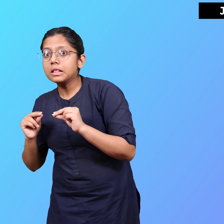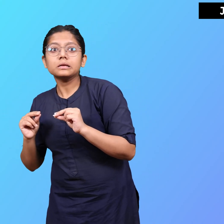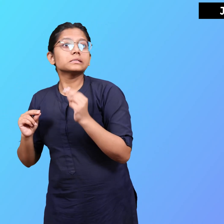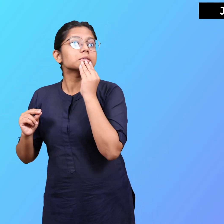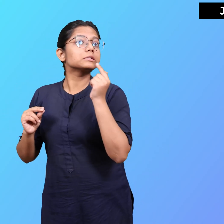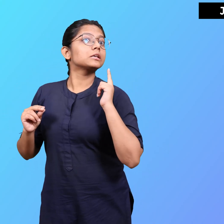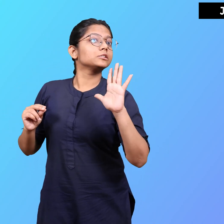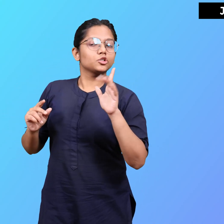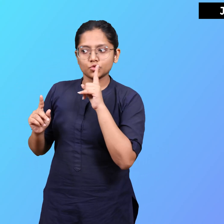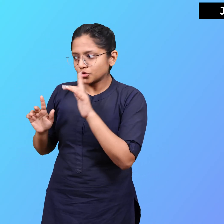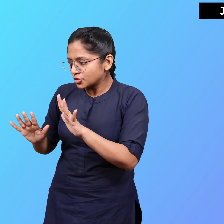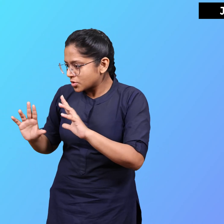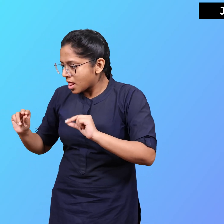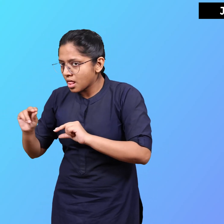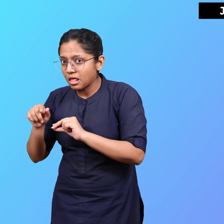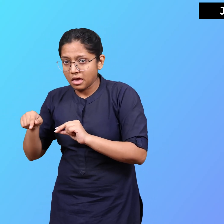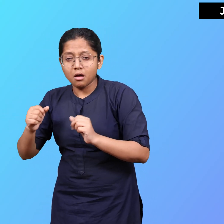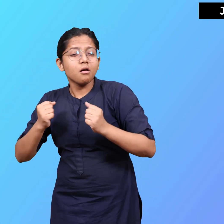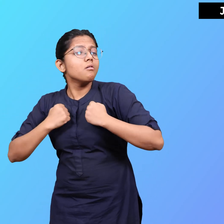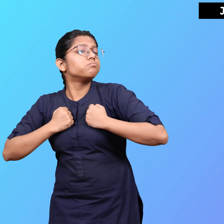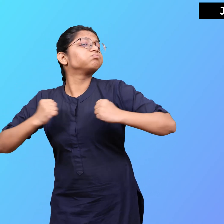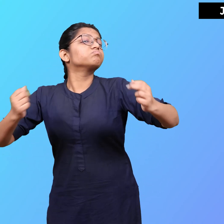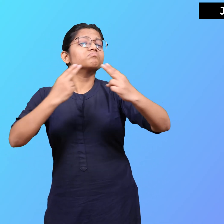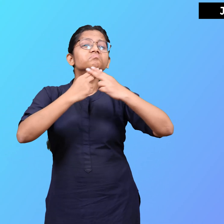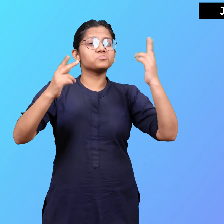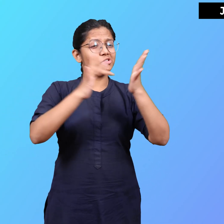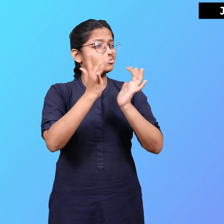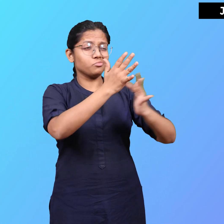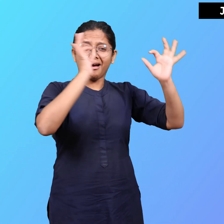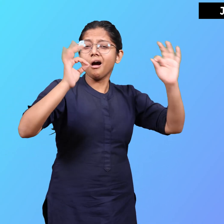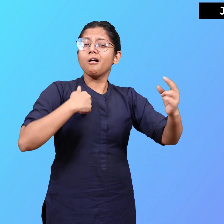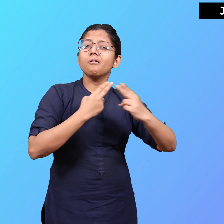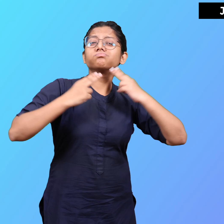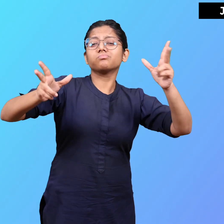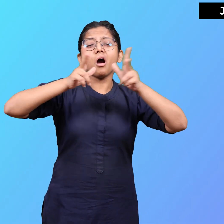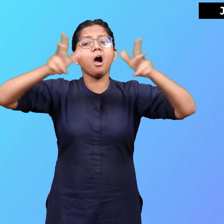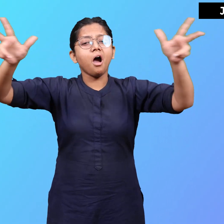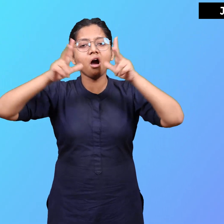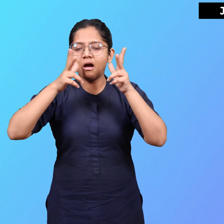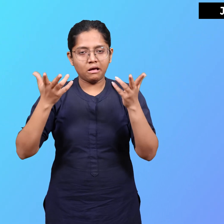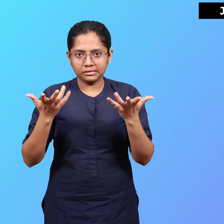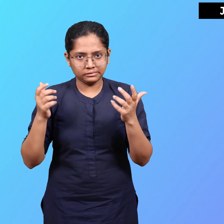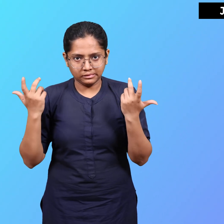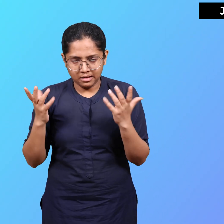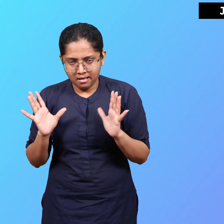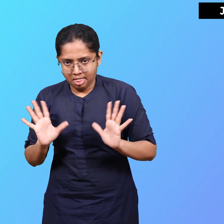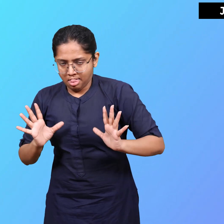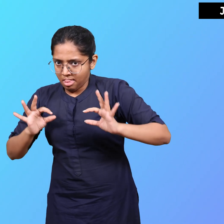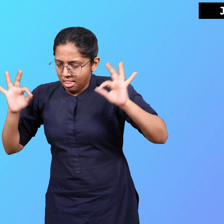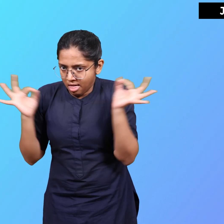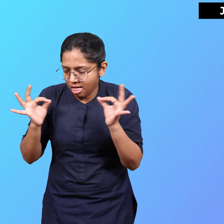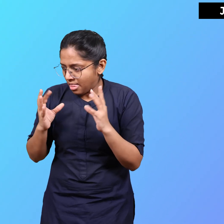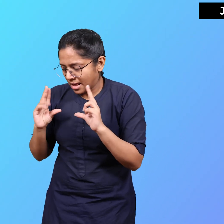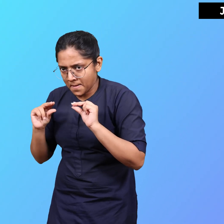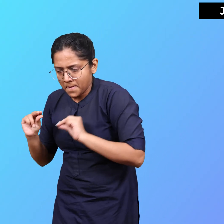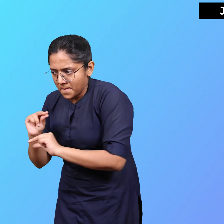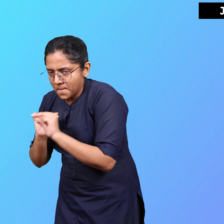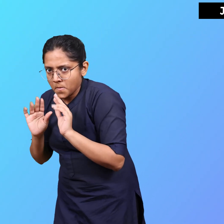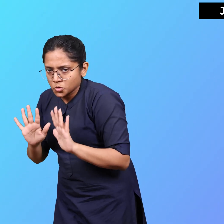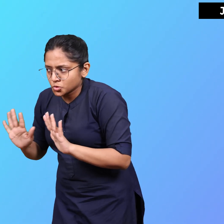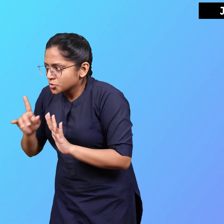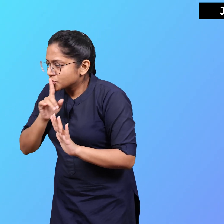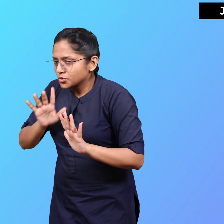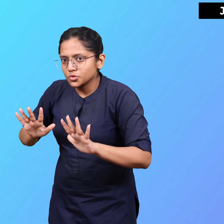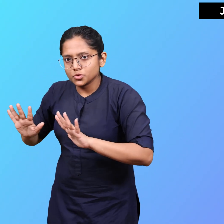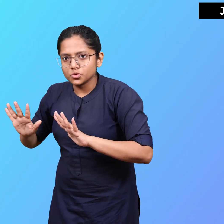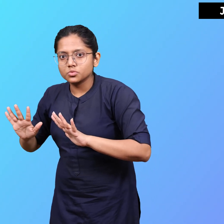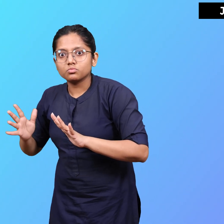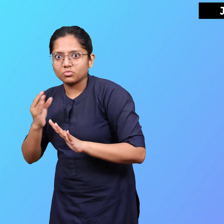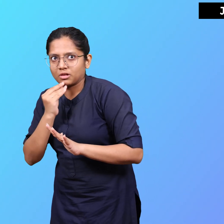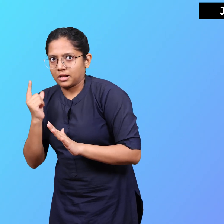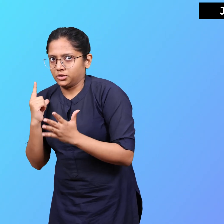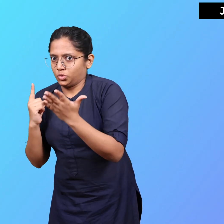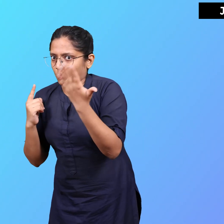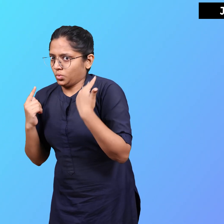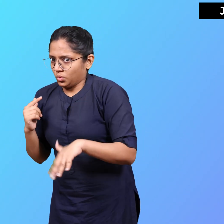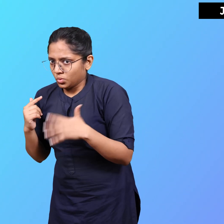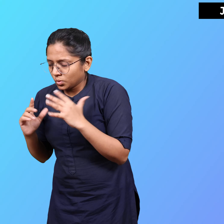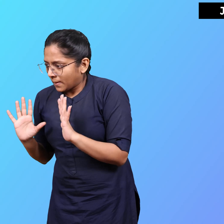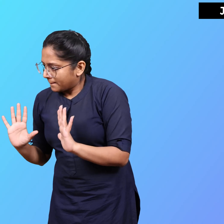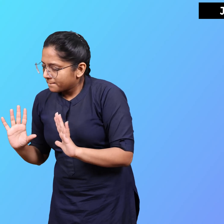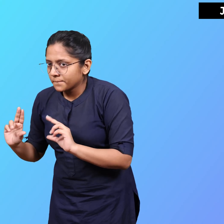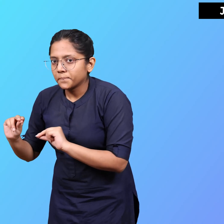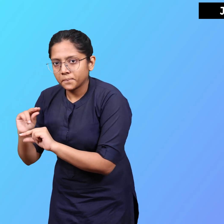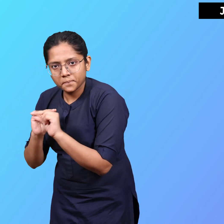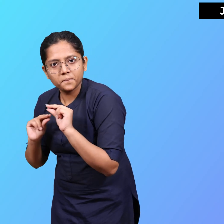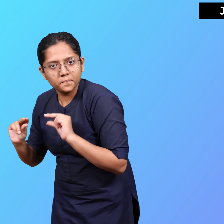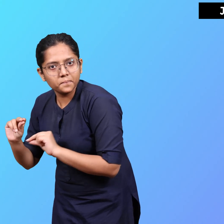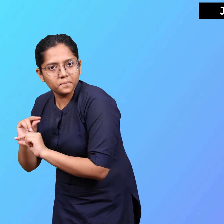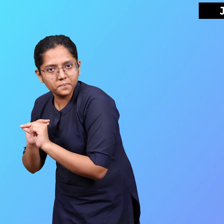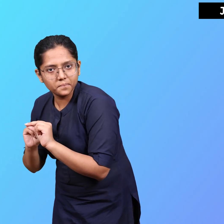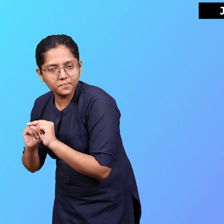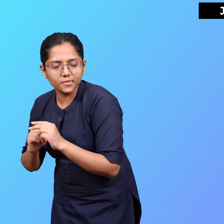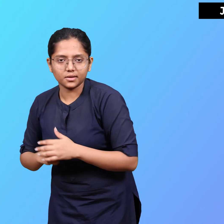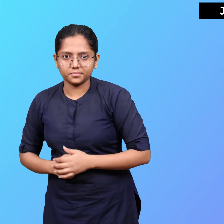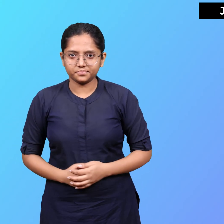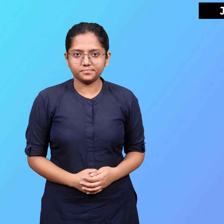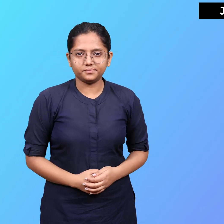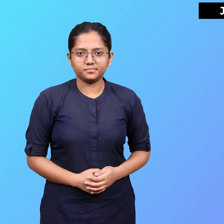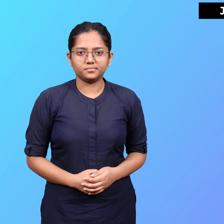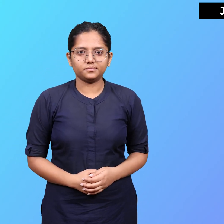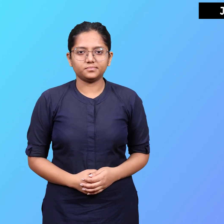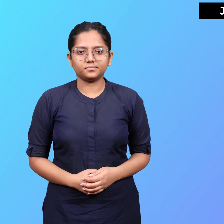But no one was brave enough to talk about him openly. They were afraid of the Jewish leaders.